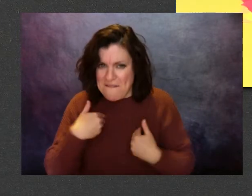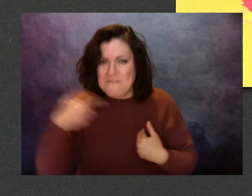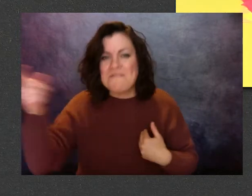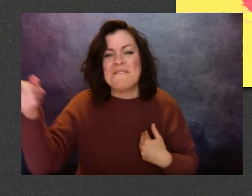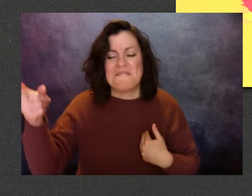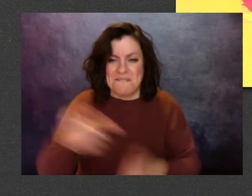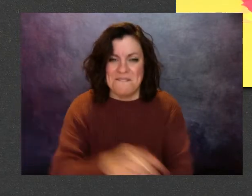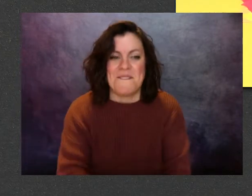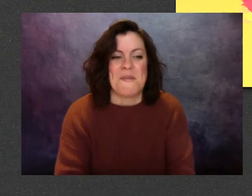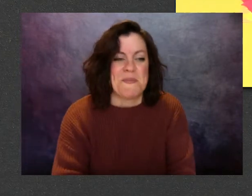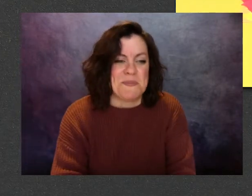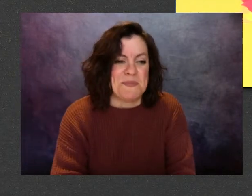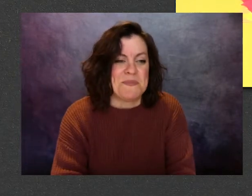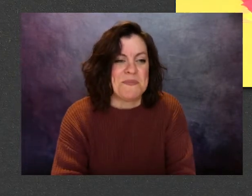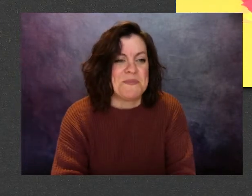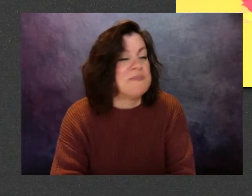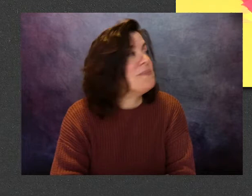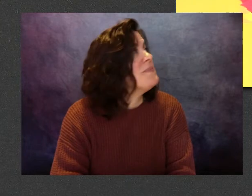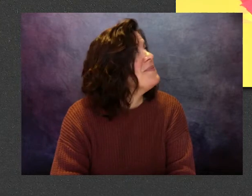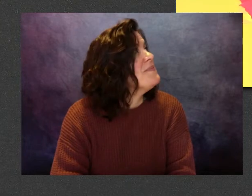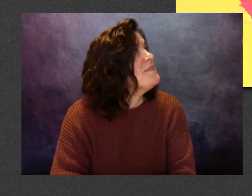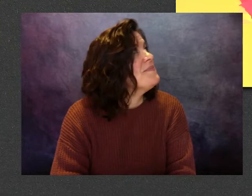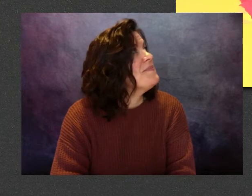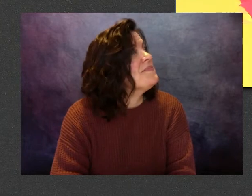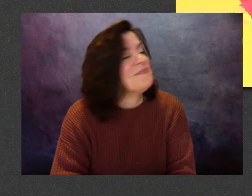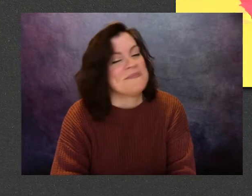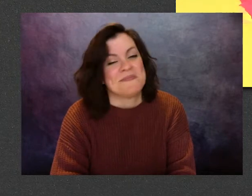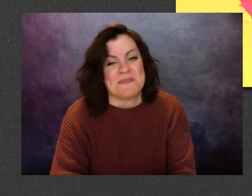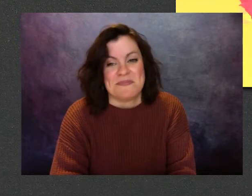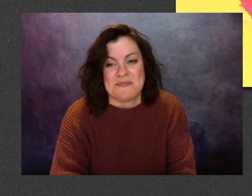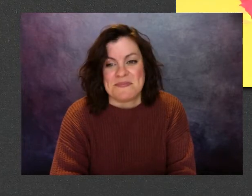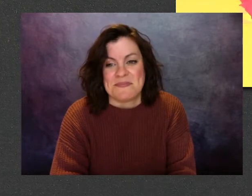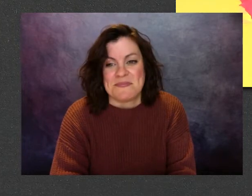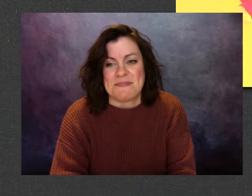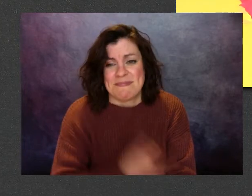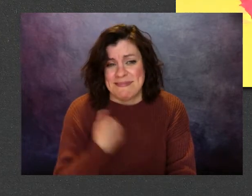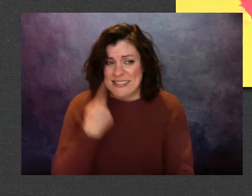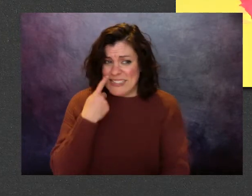All right, friends. I think I'm just about done.